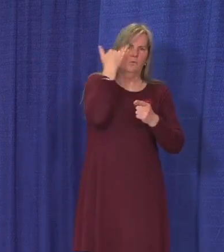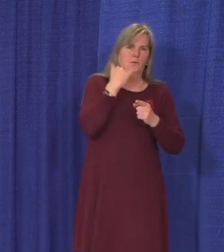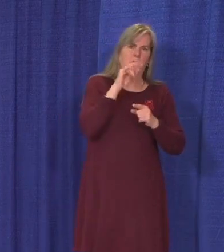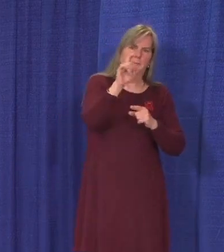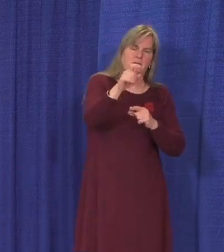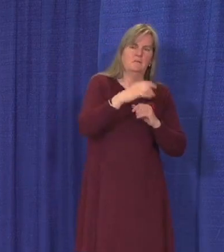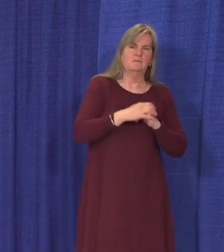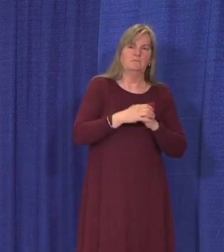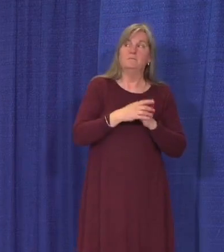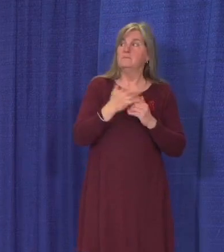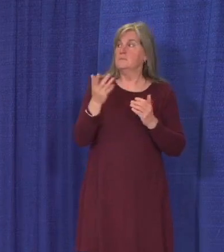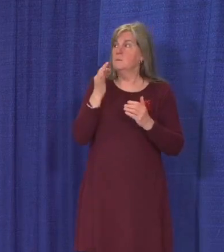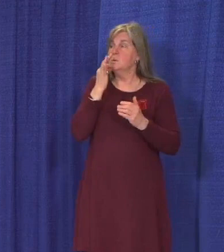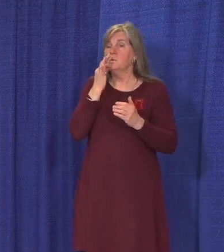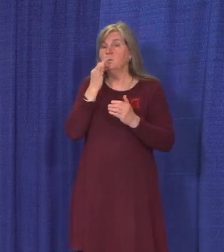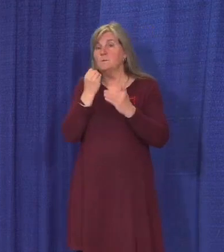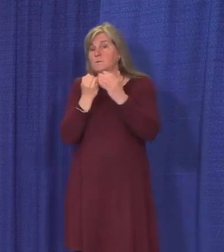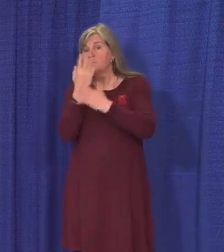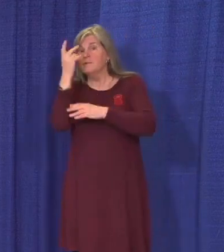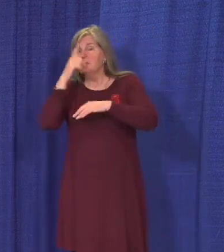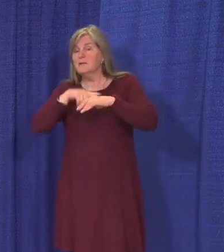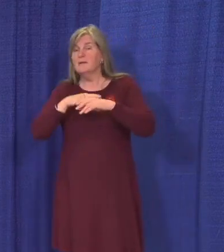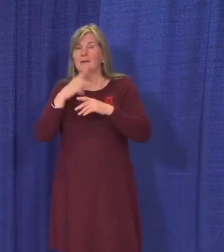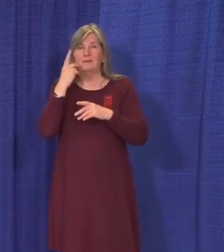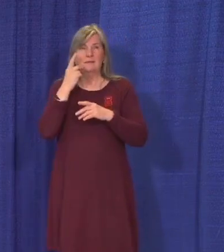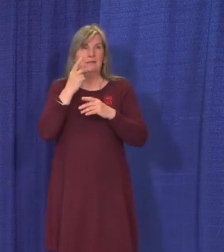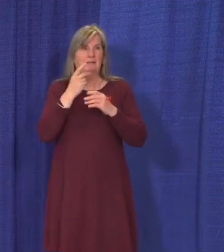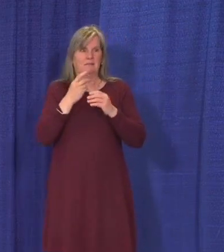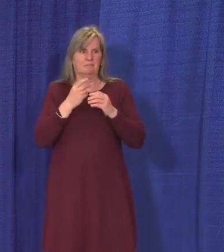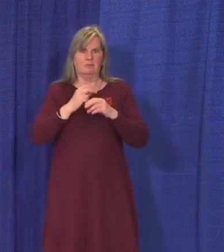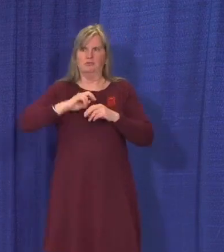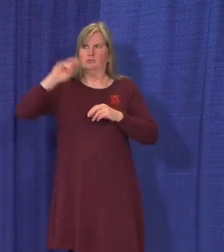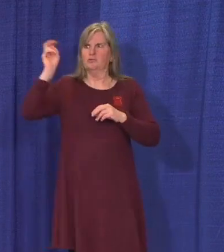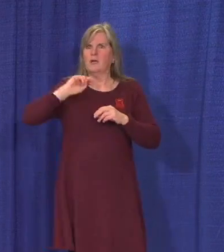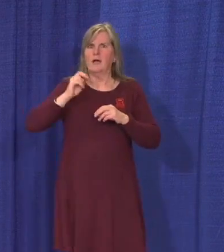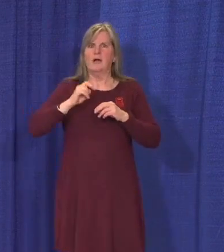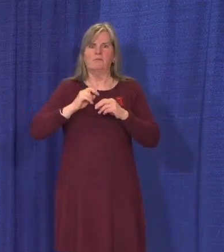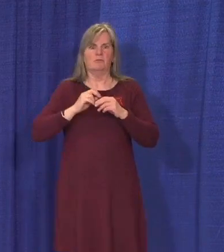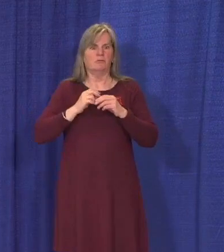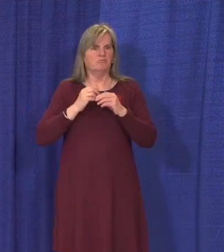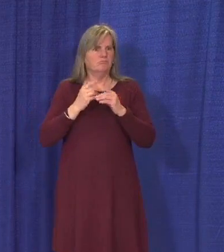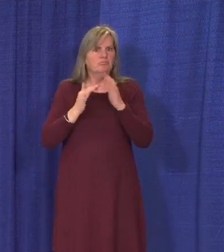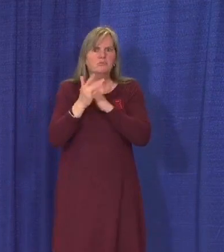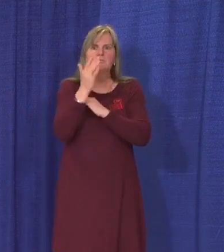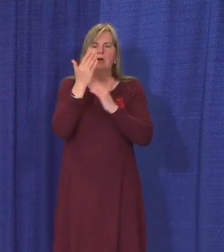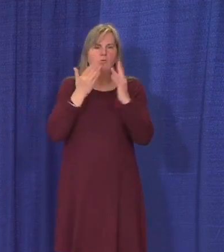Those individuals whose vaccination status cannot be confirmed will need to isolate